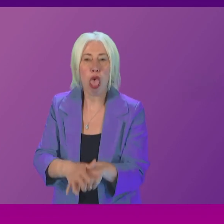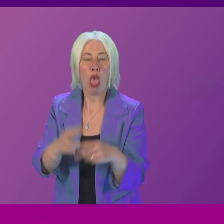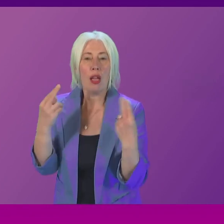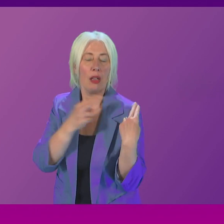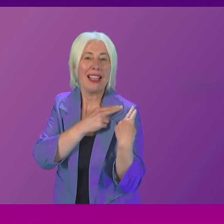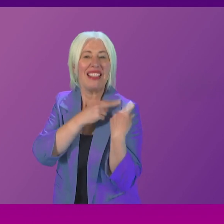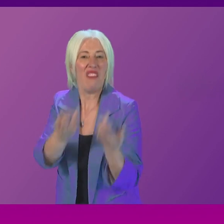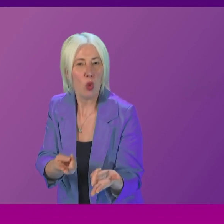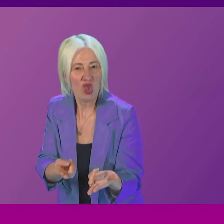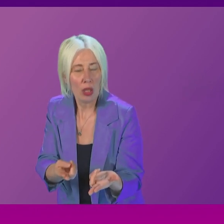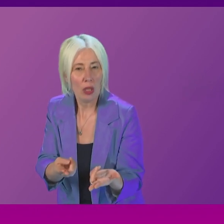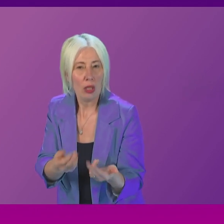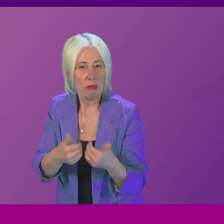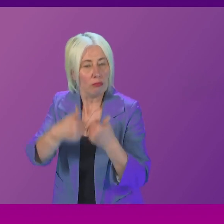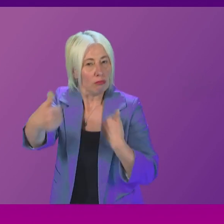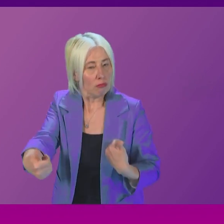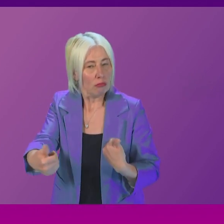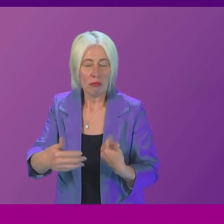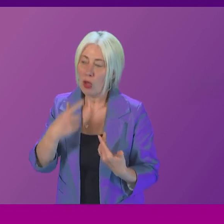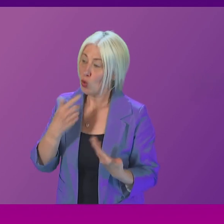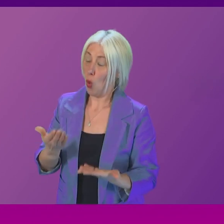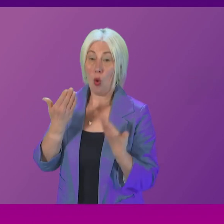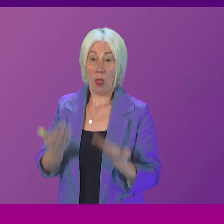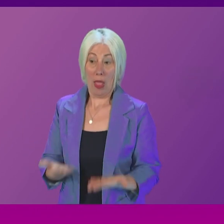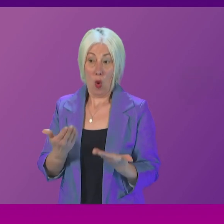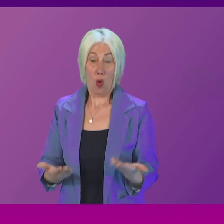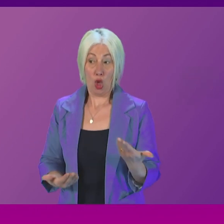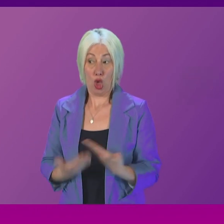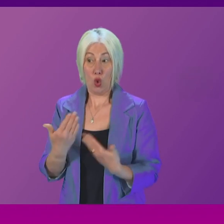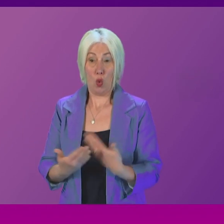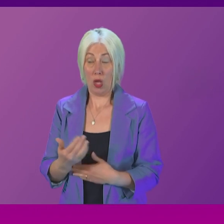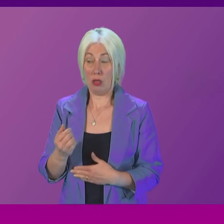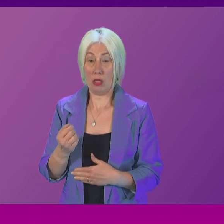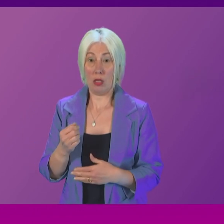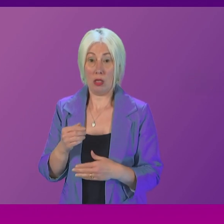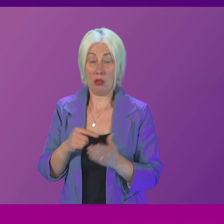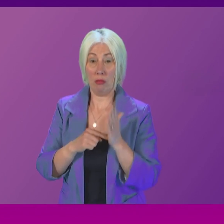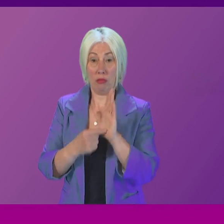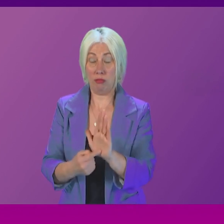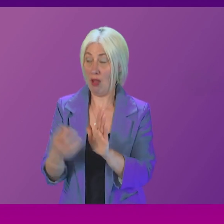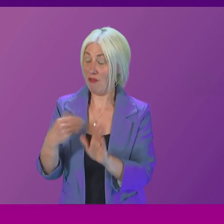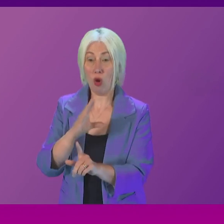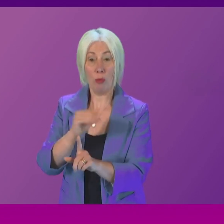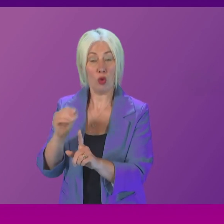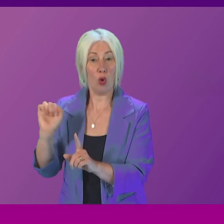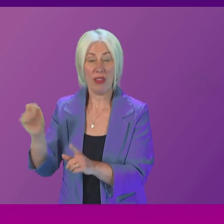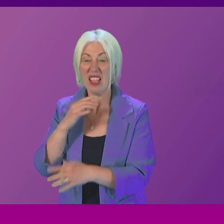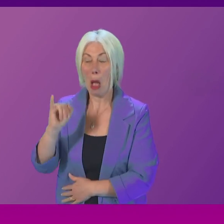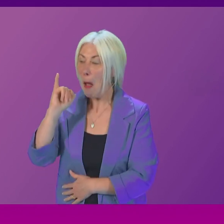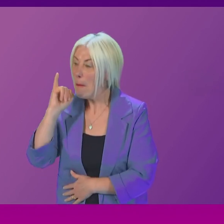The Conservatives’ latest action has shown us that the Tories are bad for business in